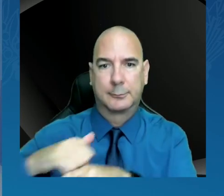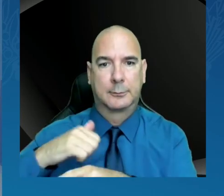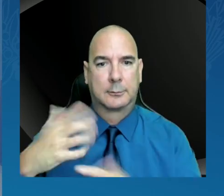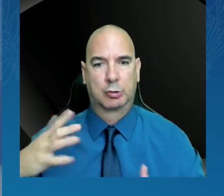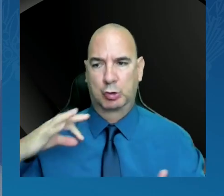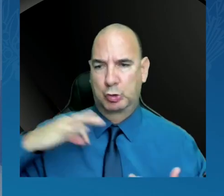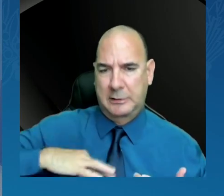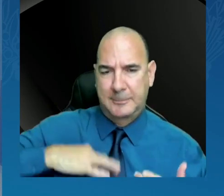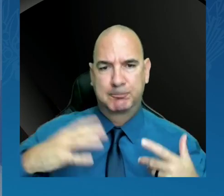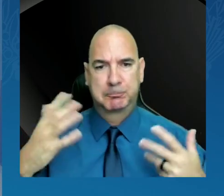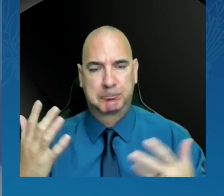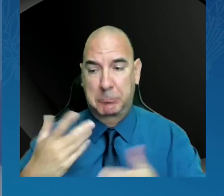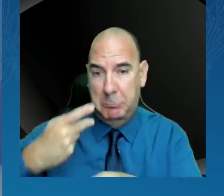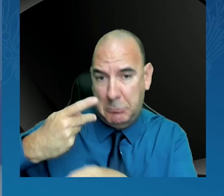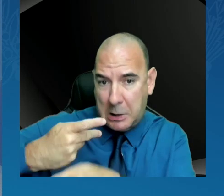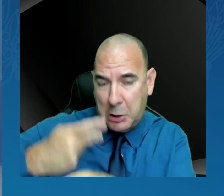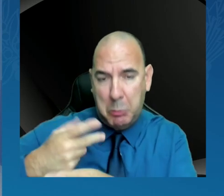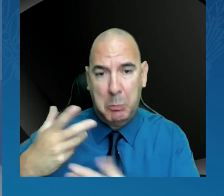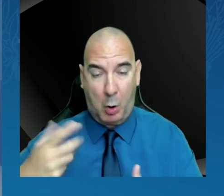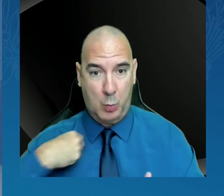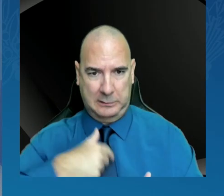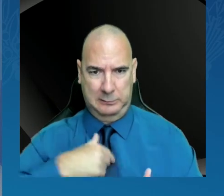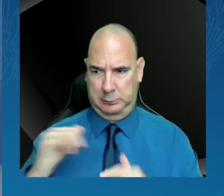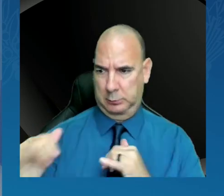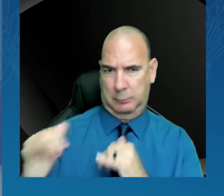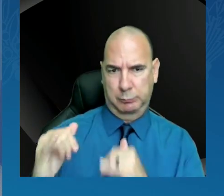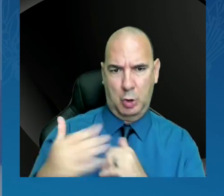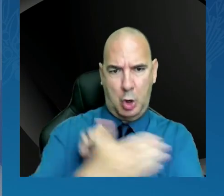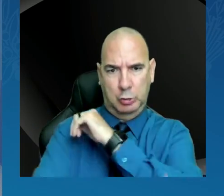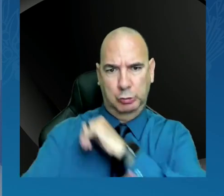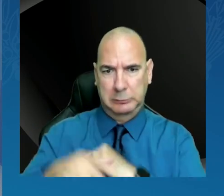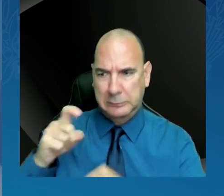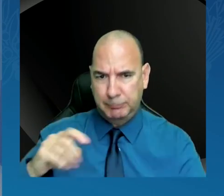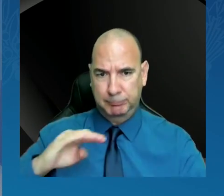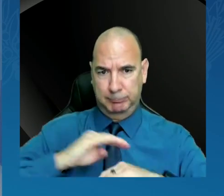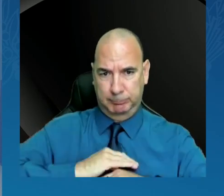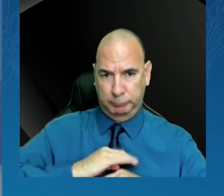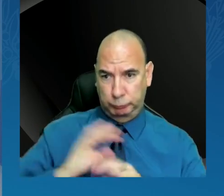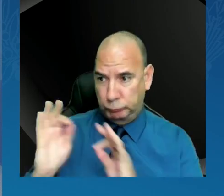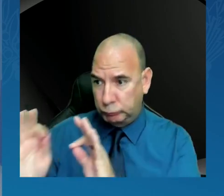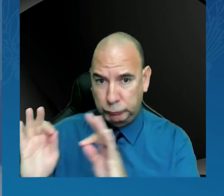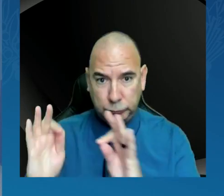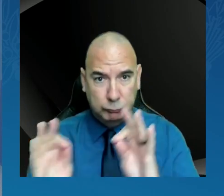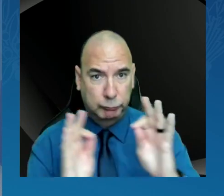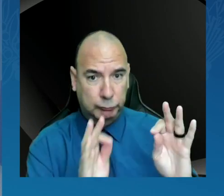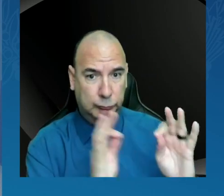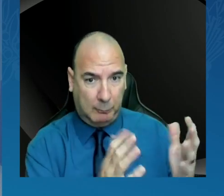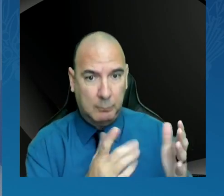that we as a country need to meet the essential, in-demand jobs in both the public and private sectors,